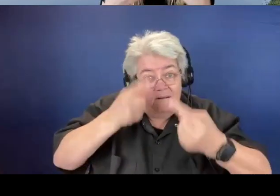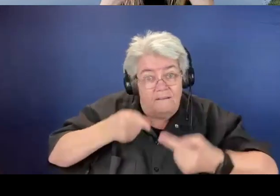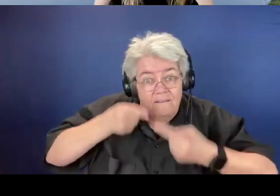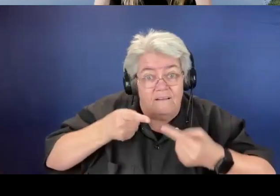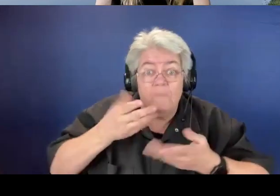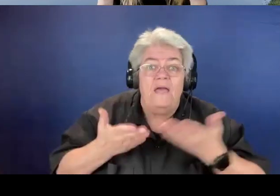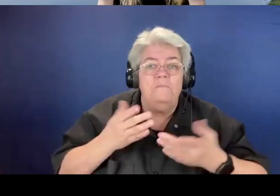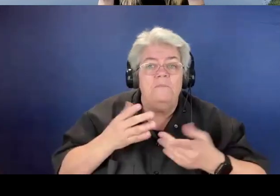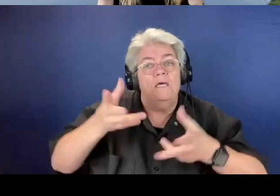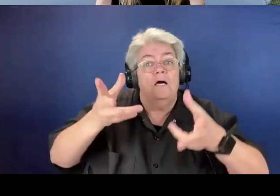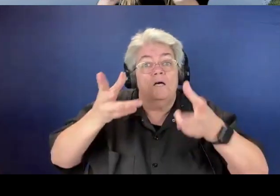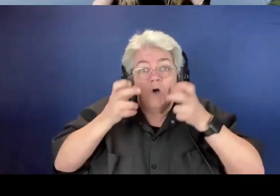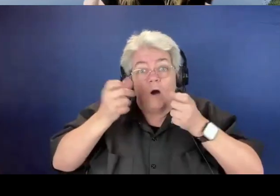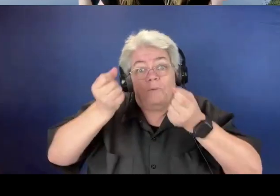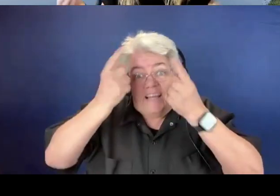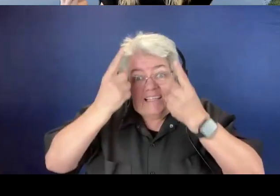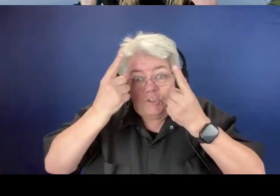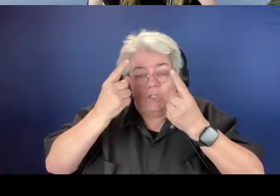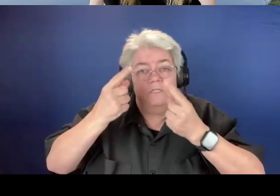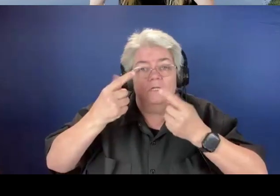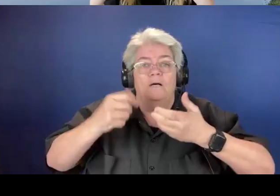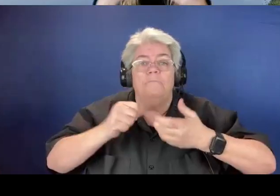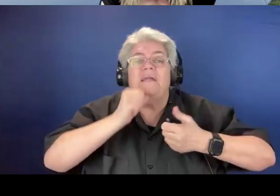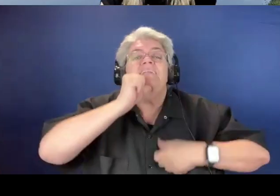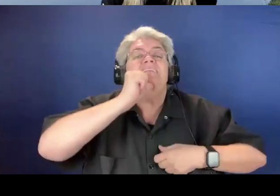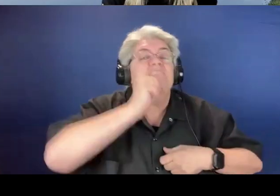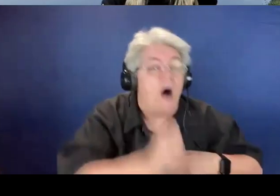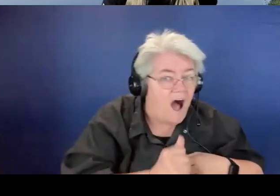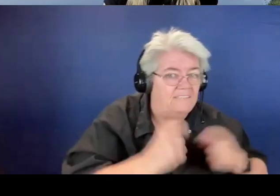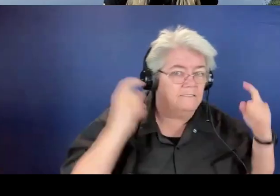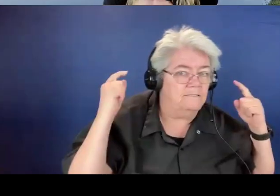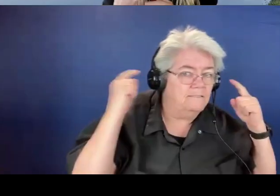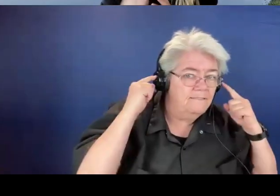So it's a comprehension issue across languages in their brain.